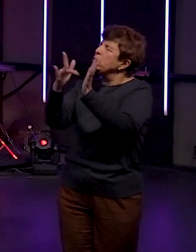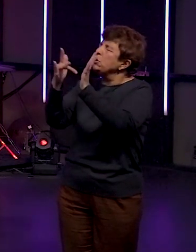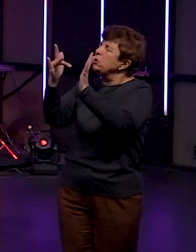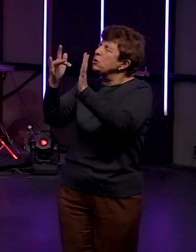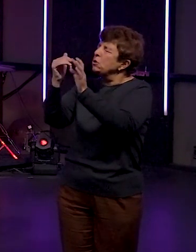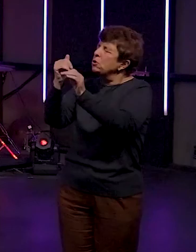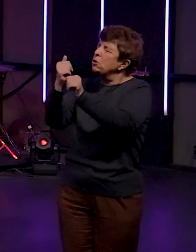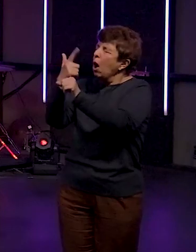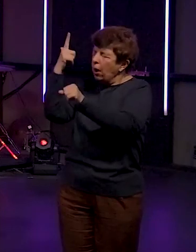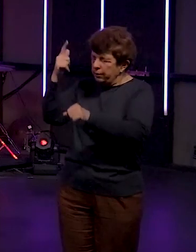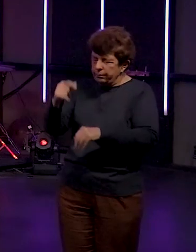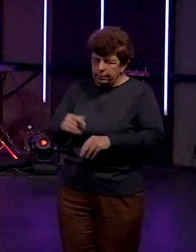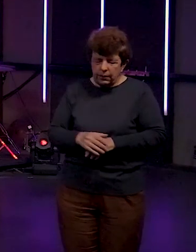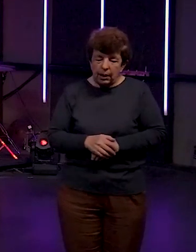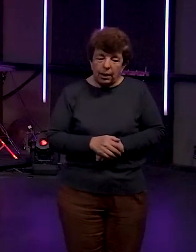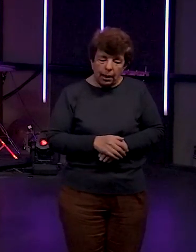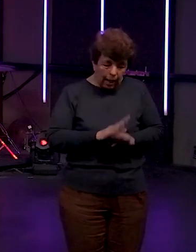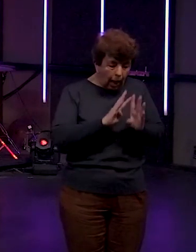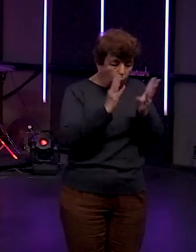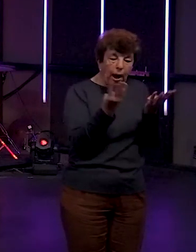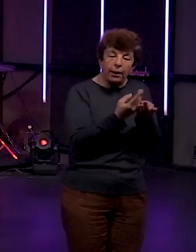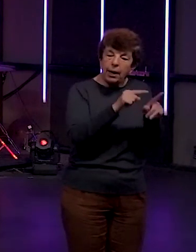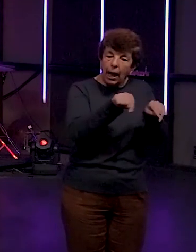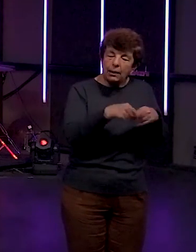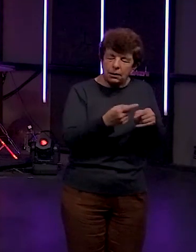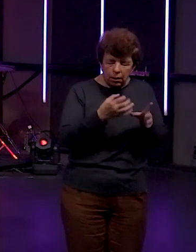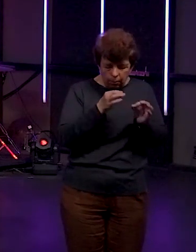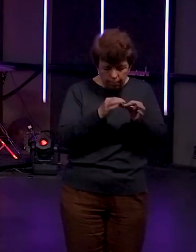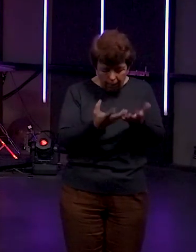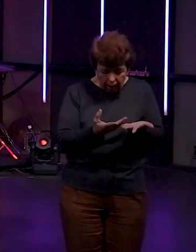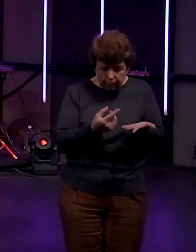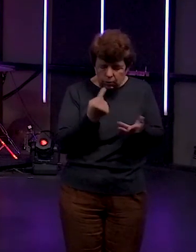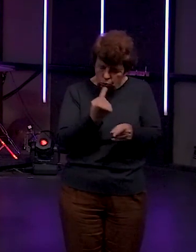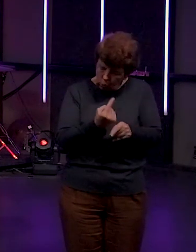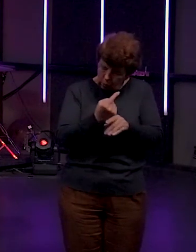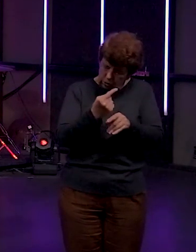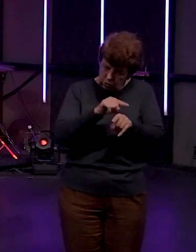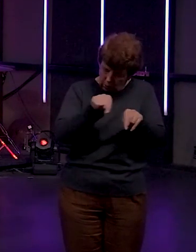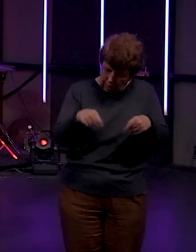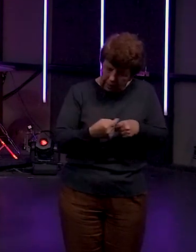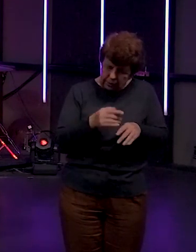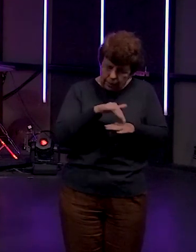Around about us as well. The Bible will talk to us about other changes